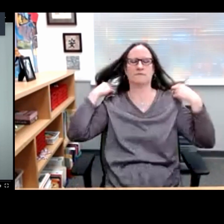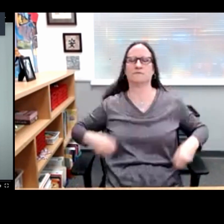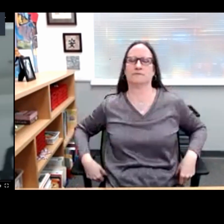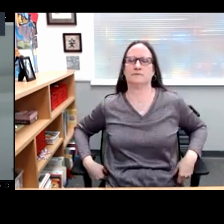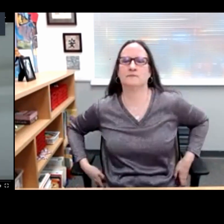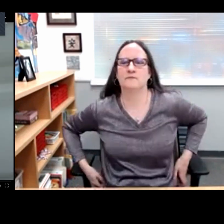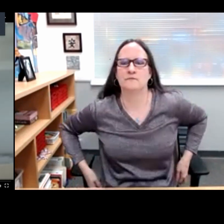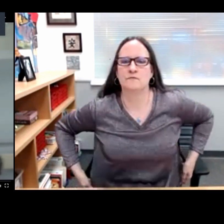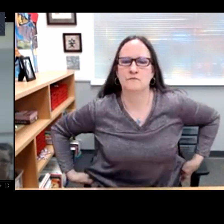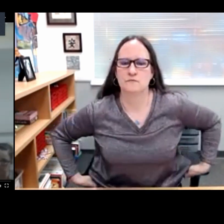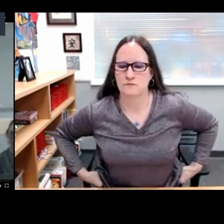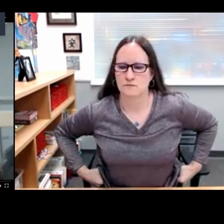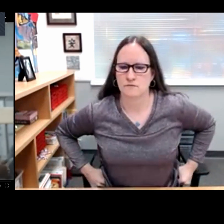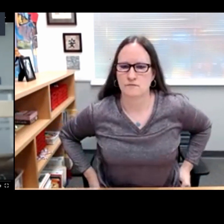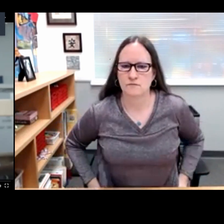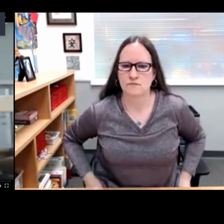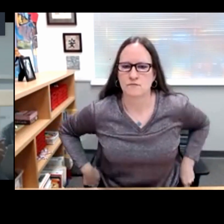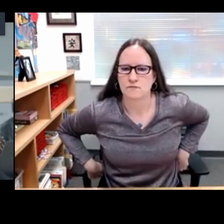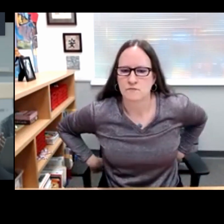Our fear makes us run the opposite direction